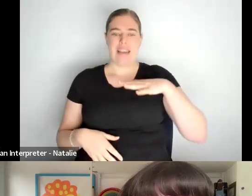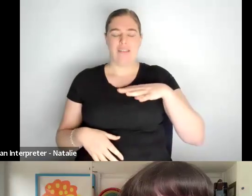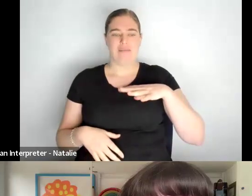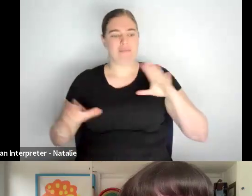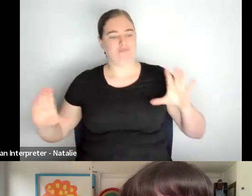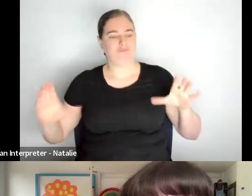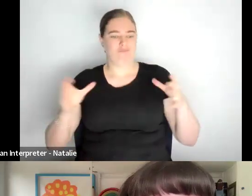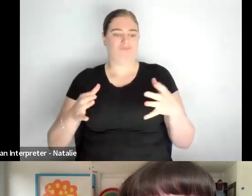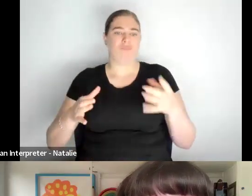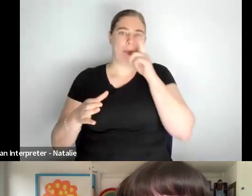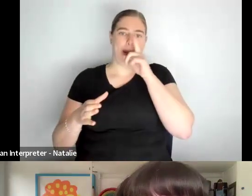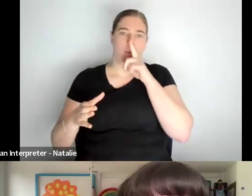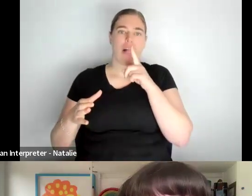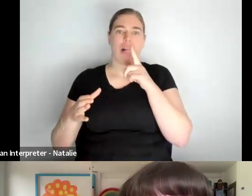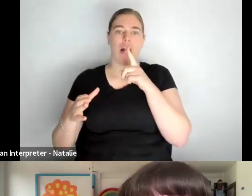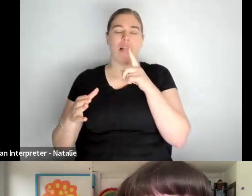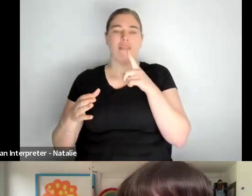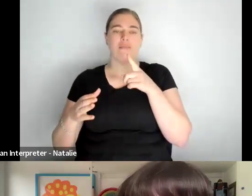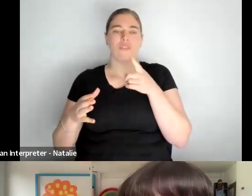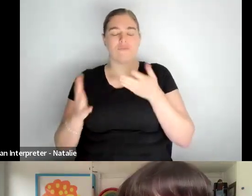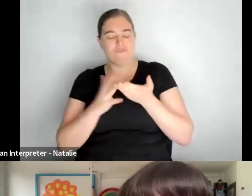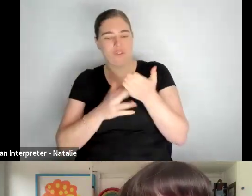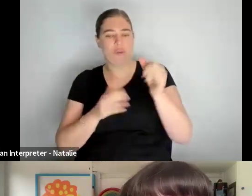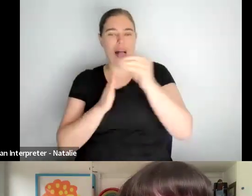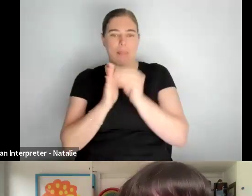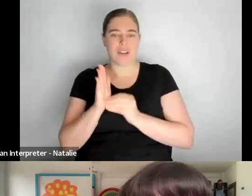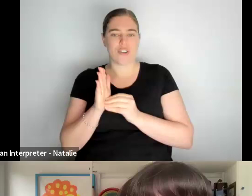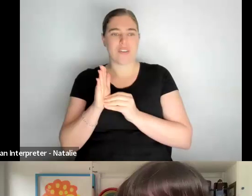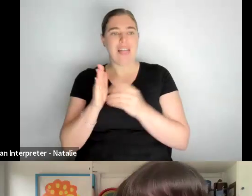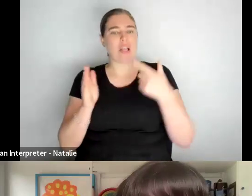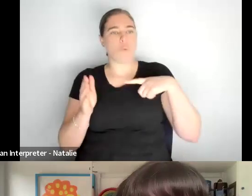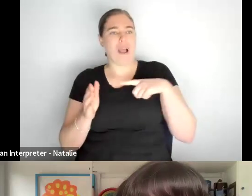these applications. And that's why you are called a peer because you are one of a group.